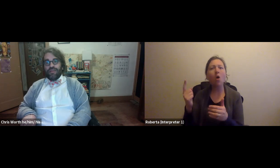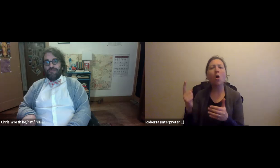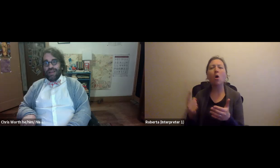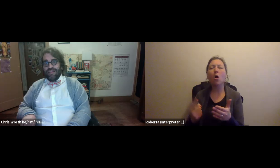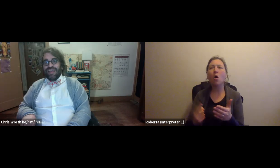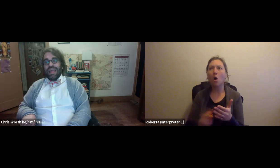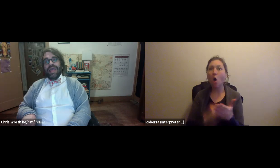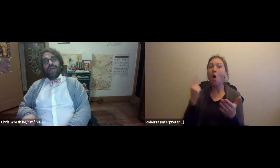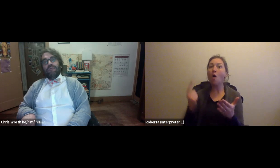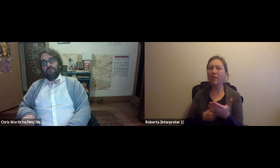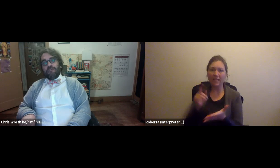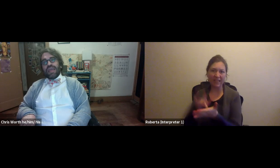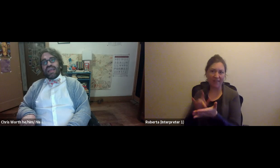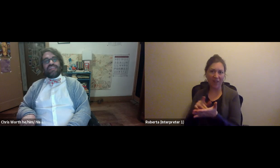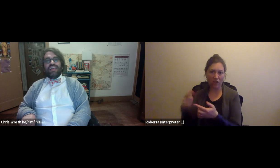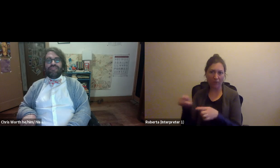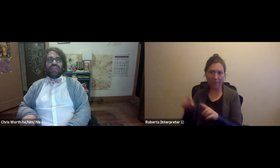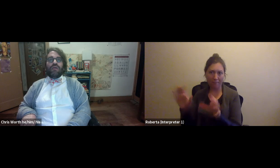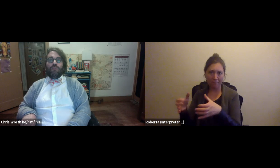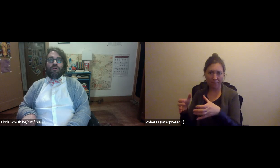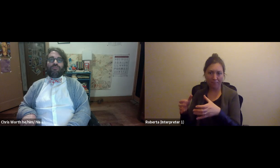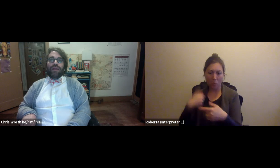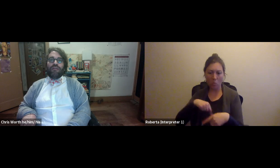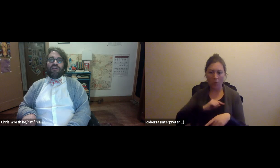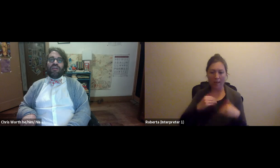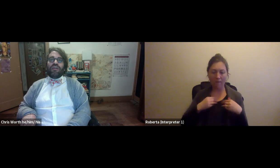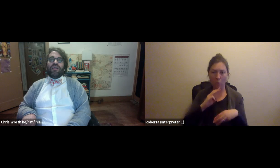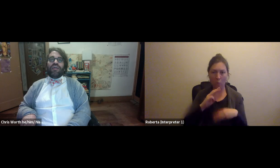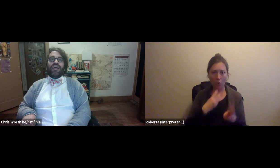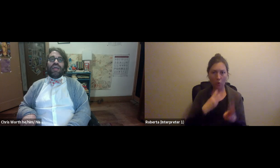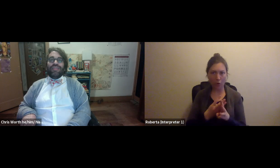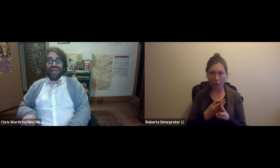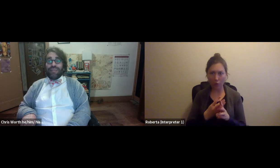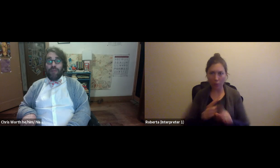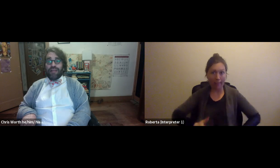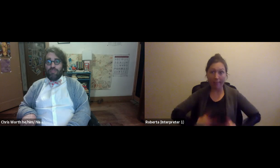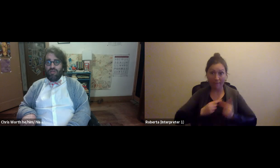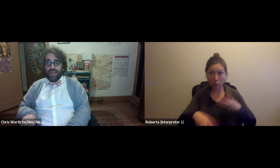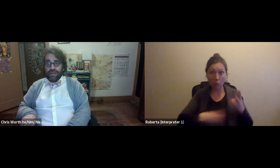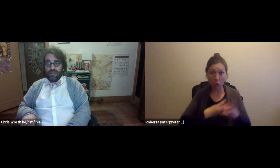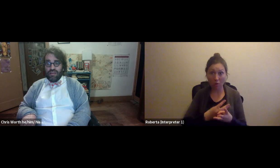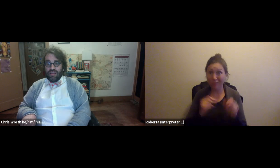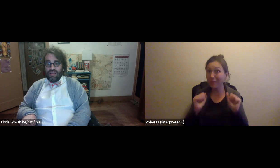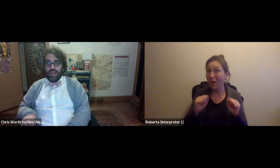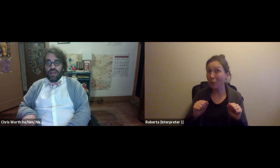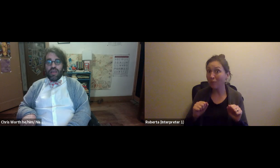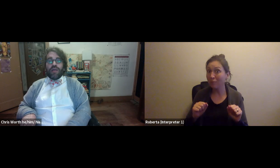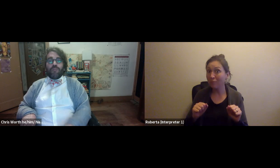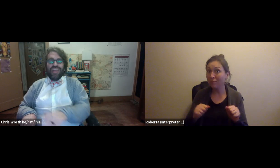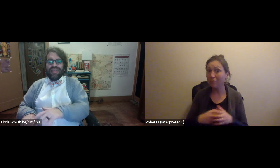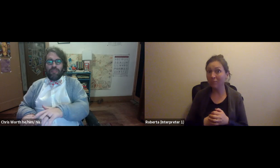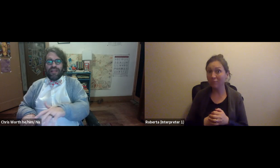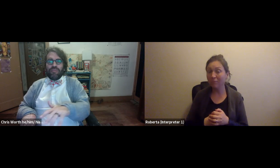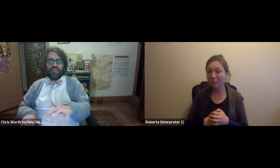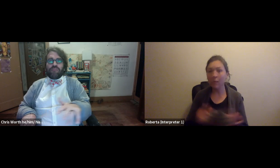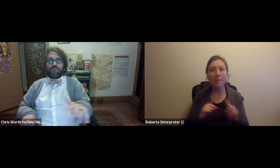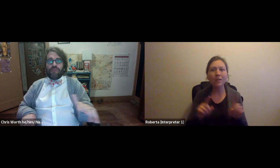Right. And we exist in a world where that's a possibility. But that's a possibility for